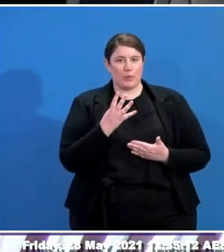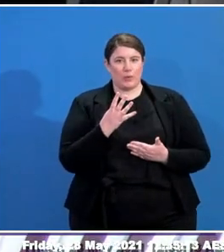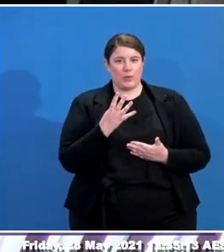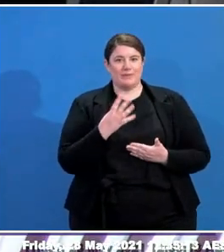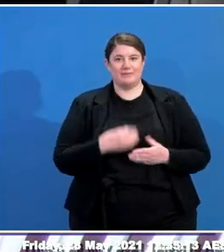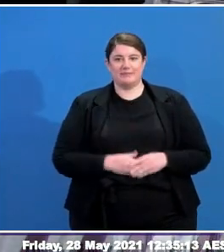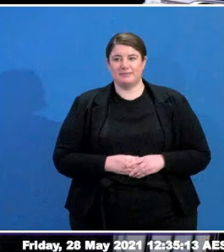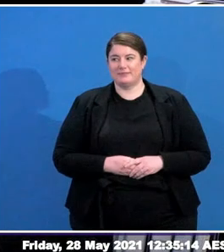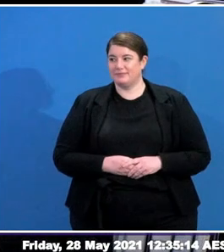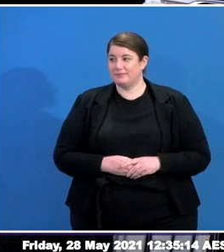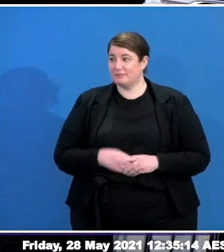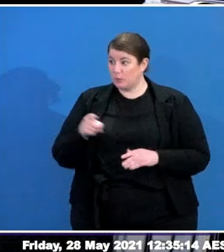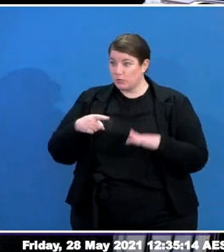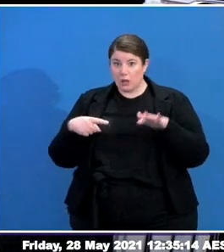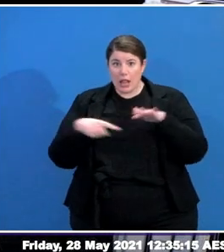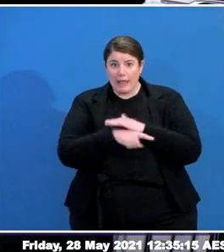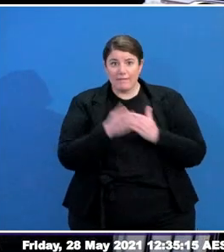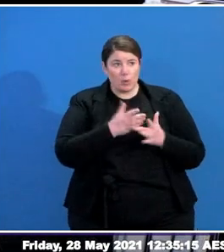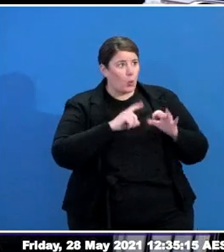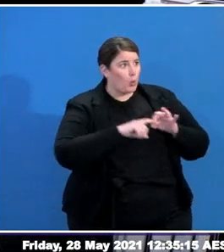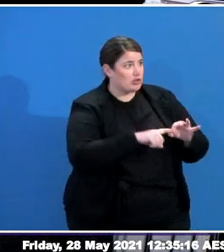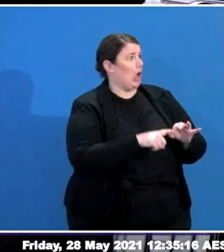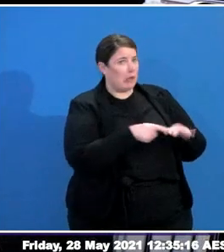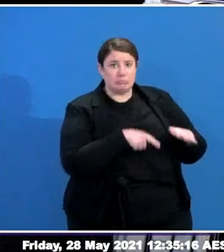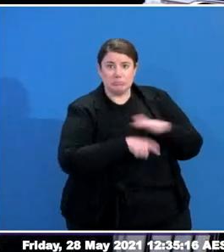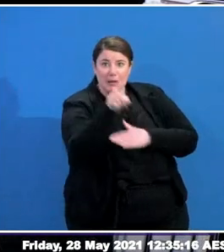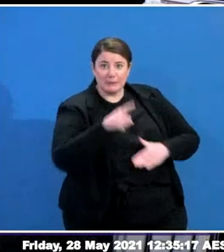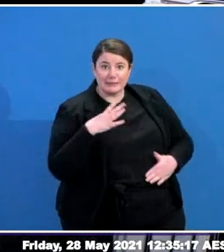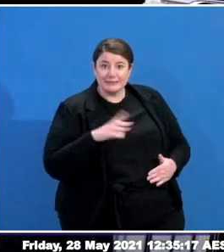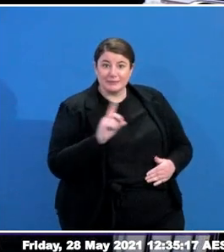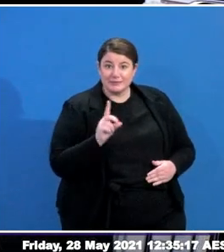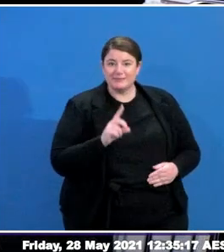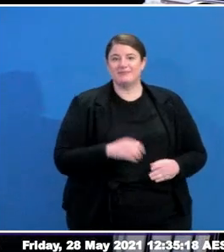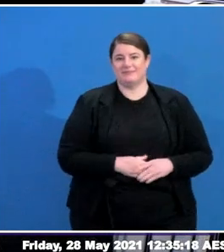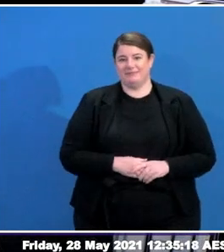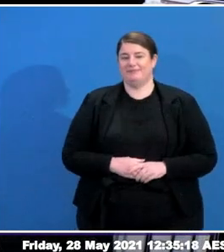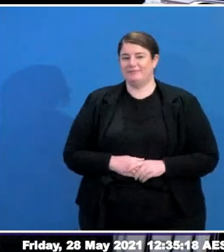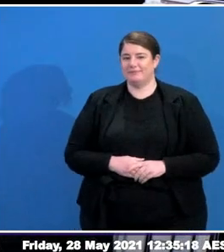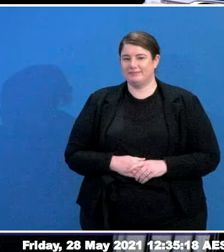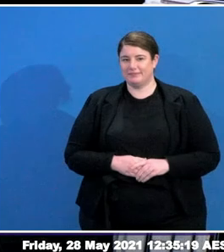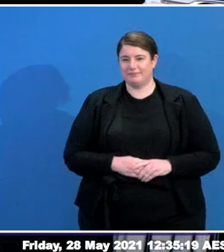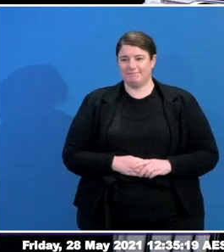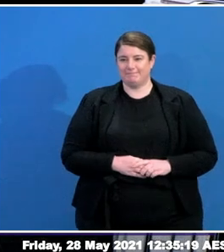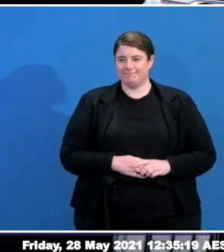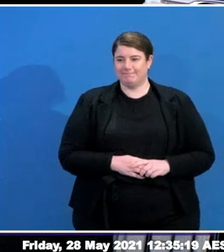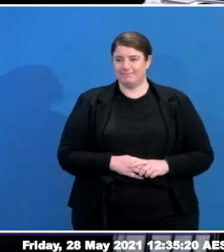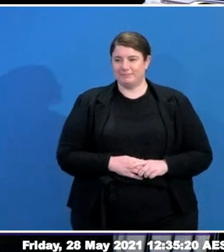I hope you don't have to leave in the middle of a question! No. All right, we will adjourn until 1.20. The Royal Commission is adjourned.